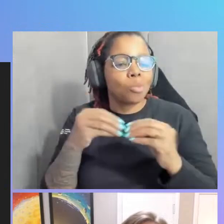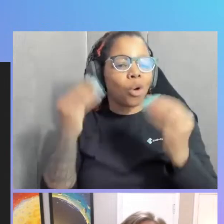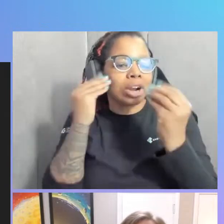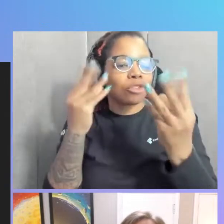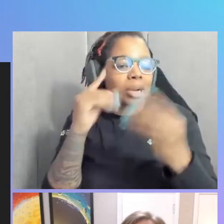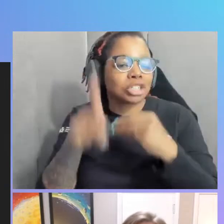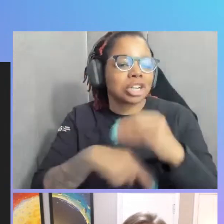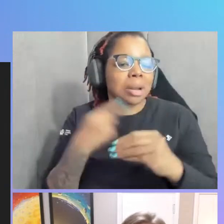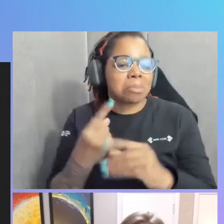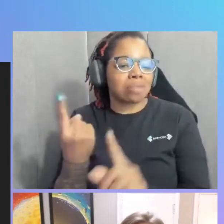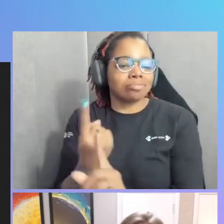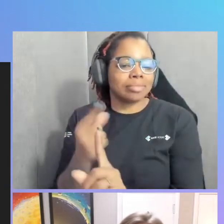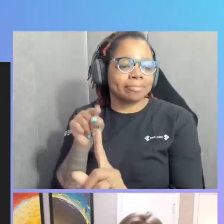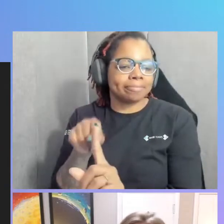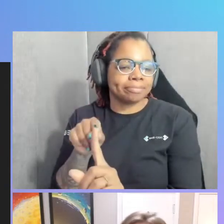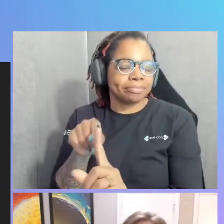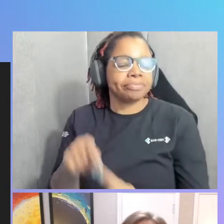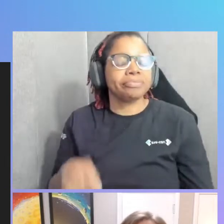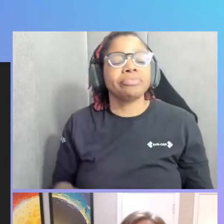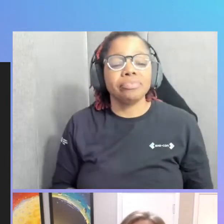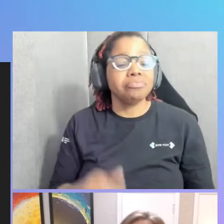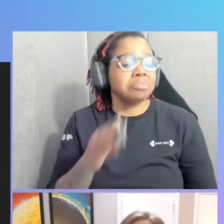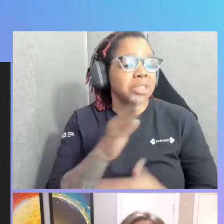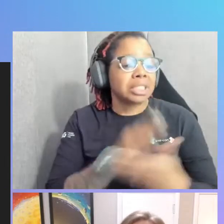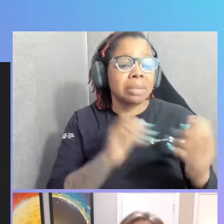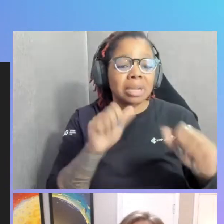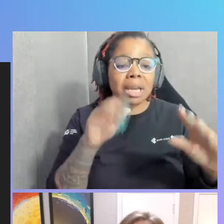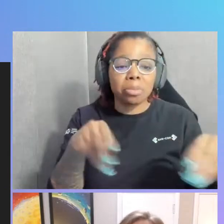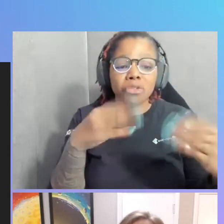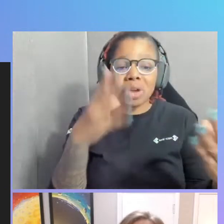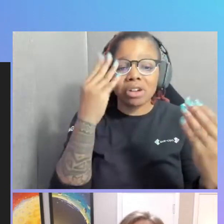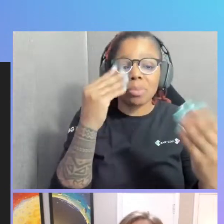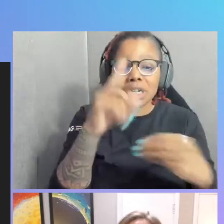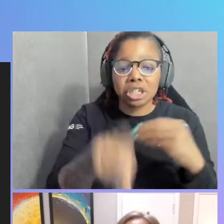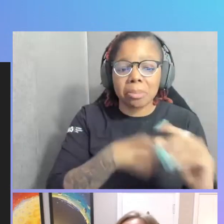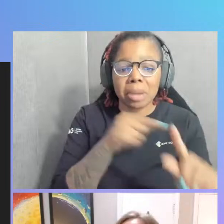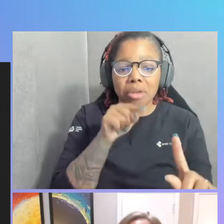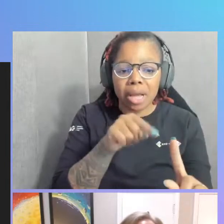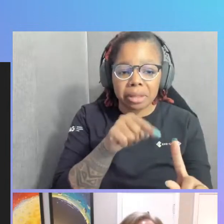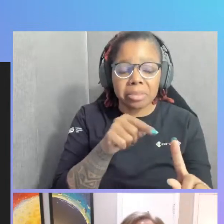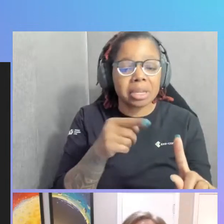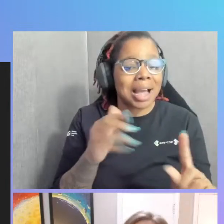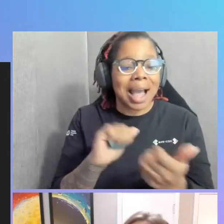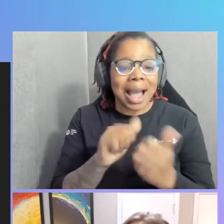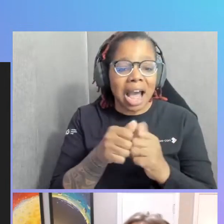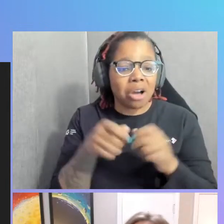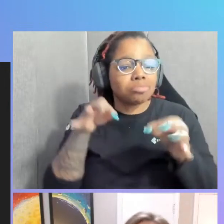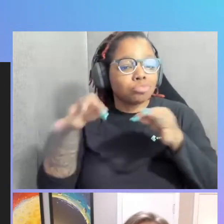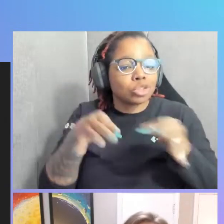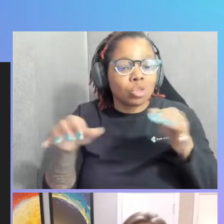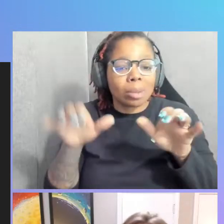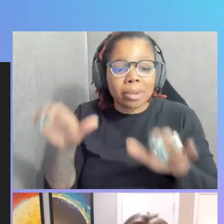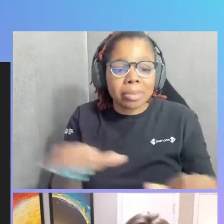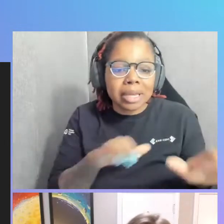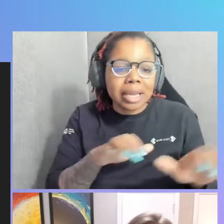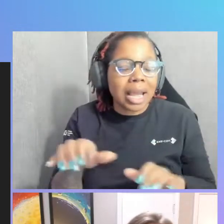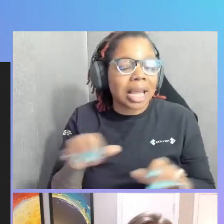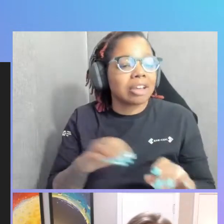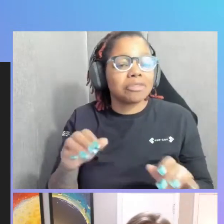Right. So some Aria attribute s can provide information about an element by describing the